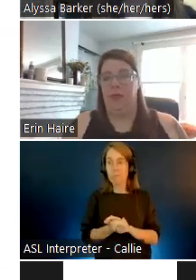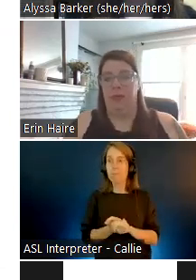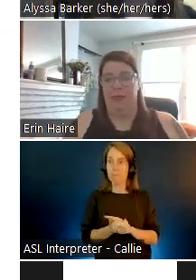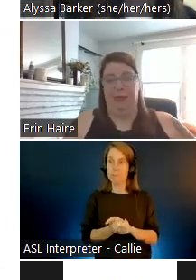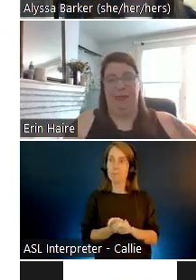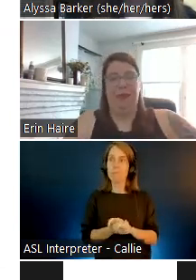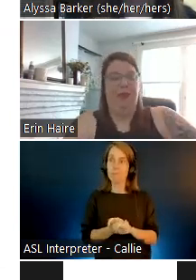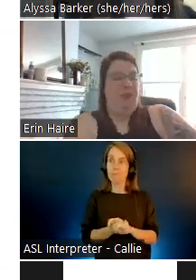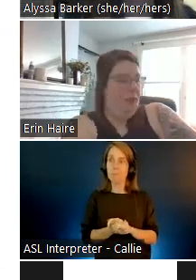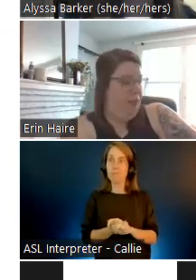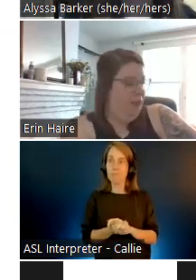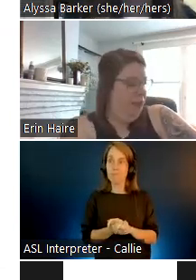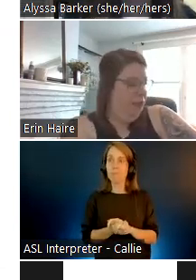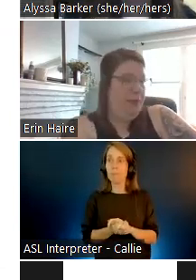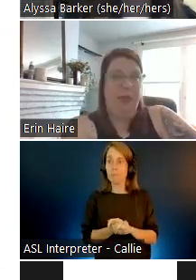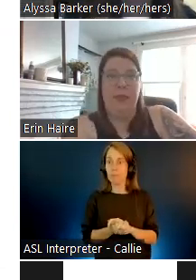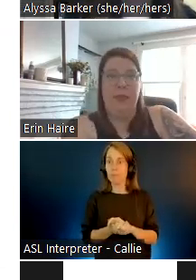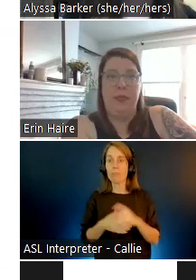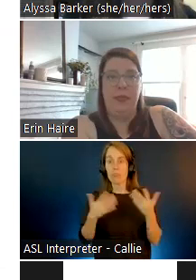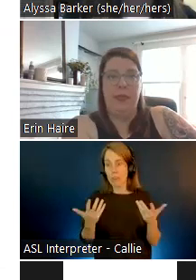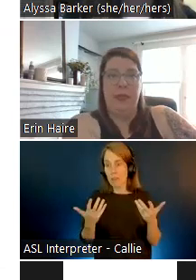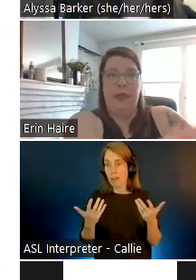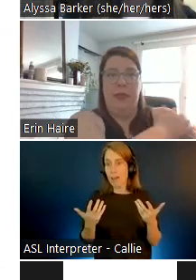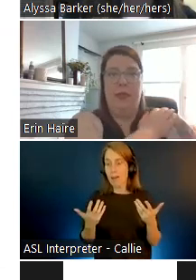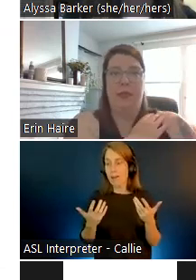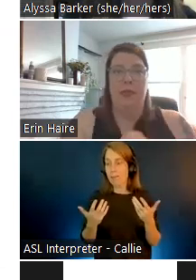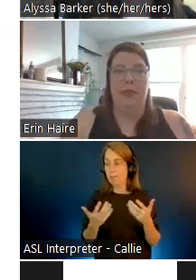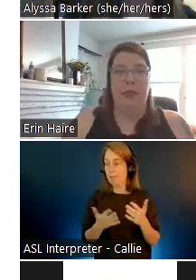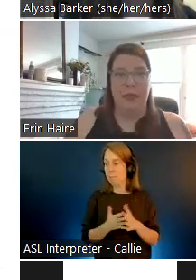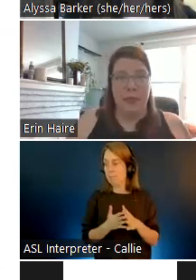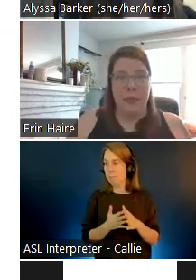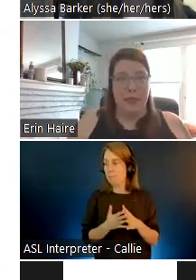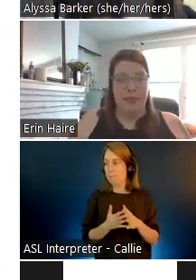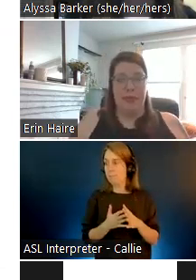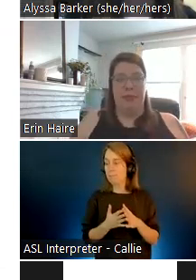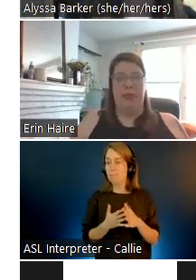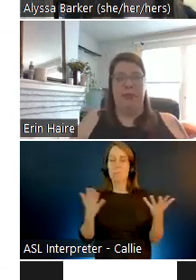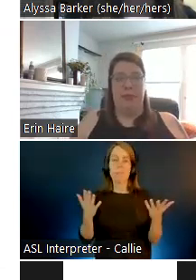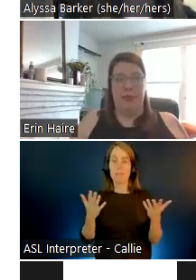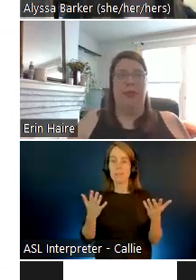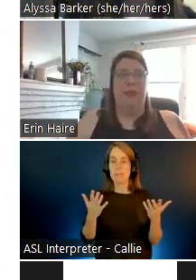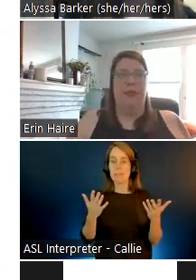if you know if it's as simple as you know slipping the mail under somebody's door or